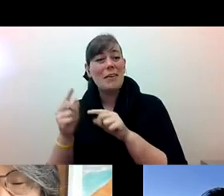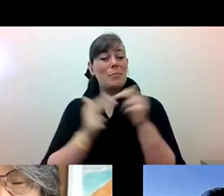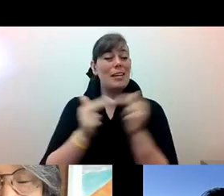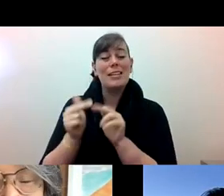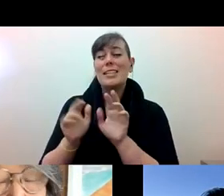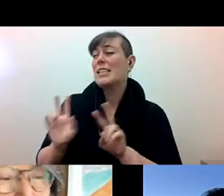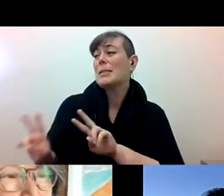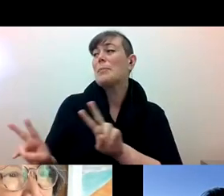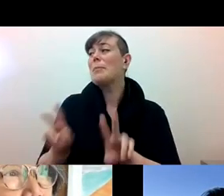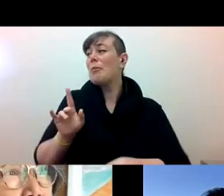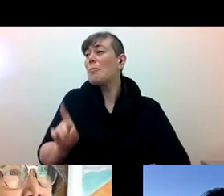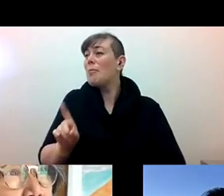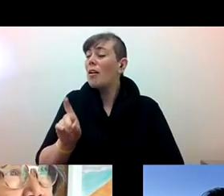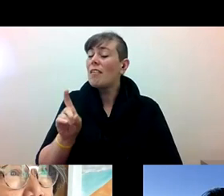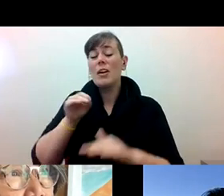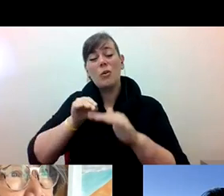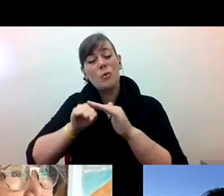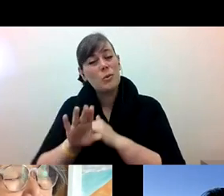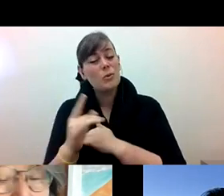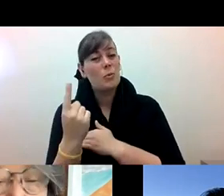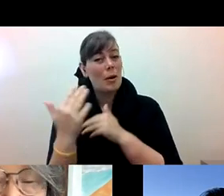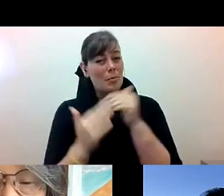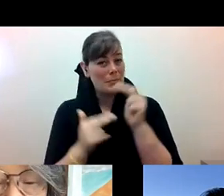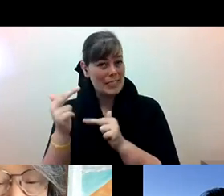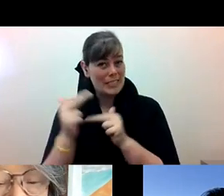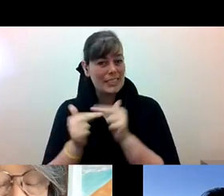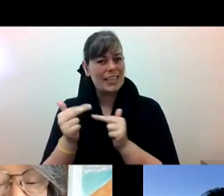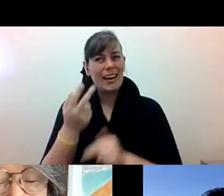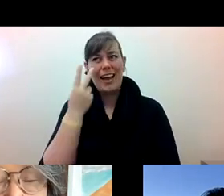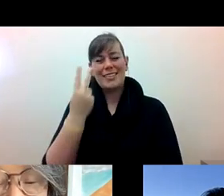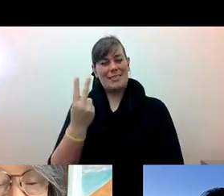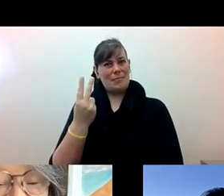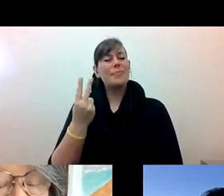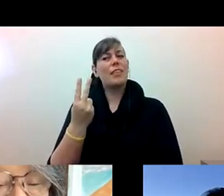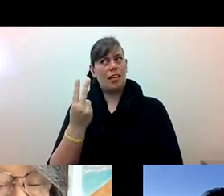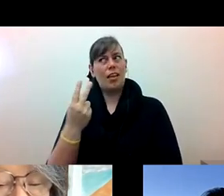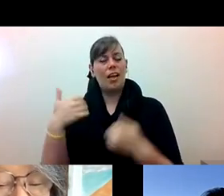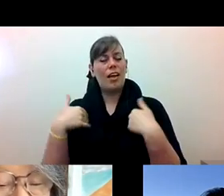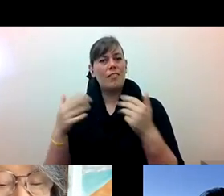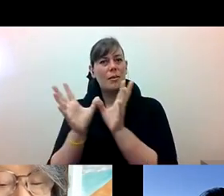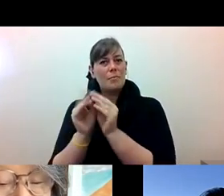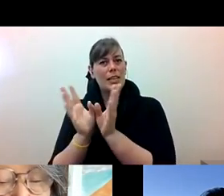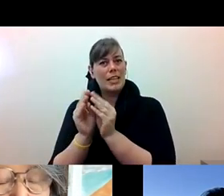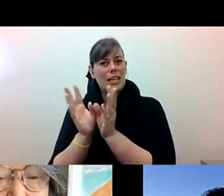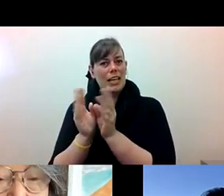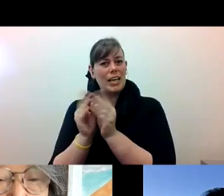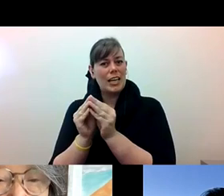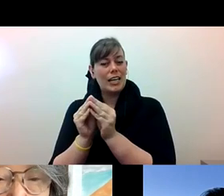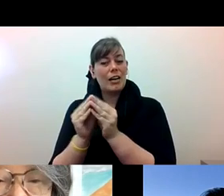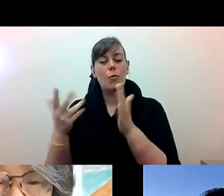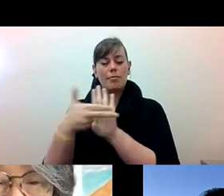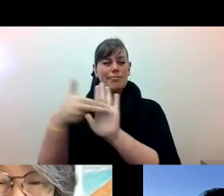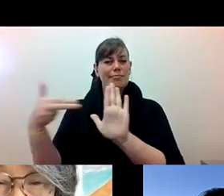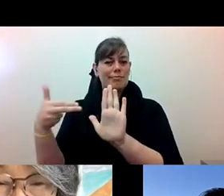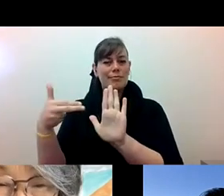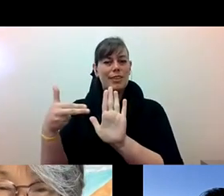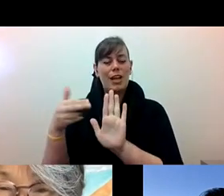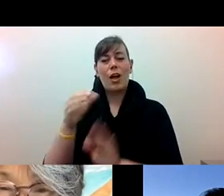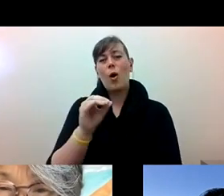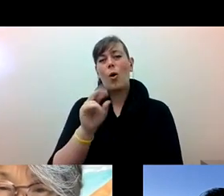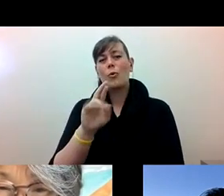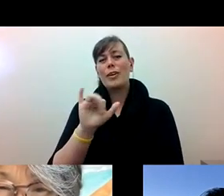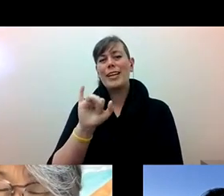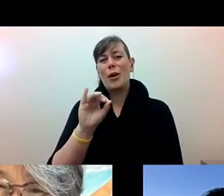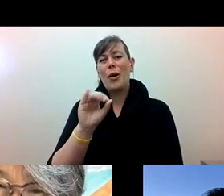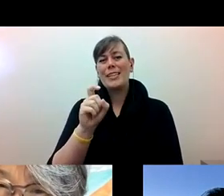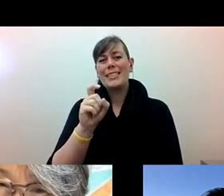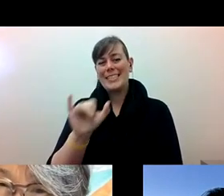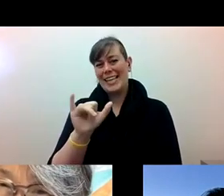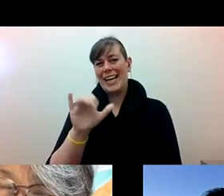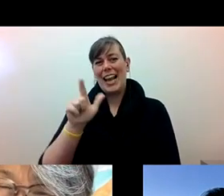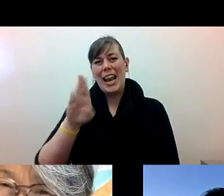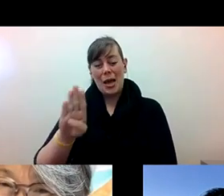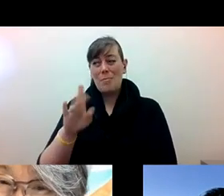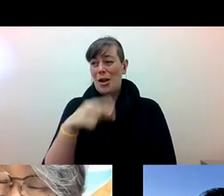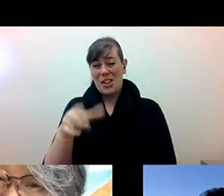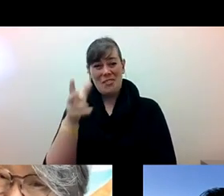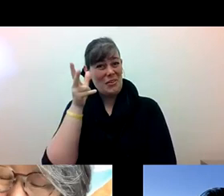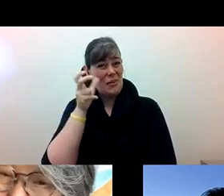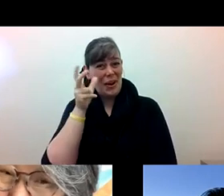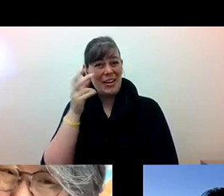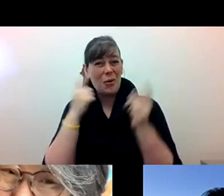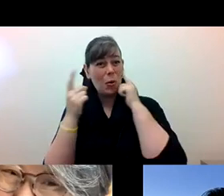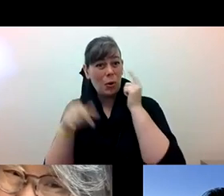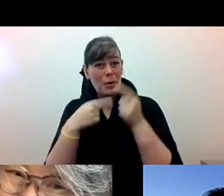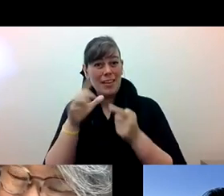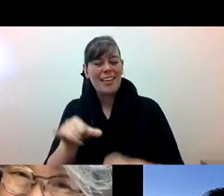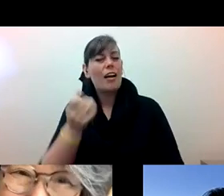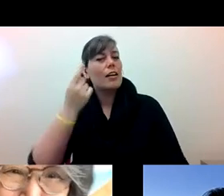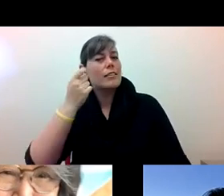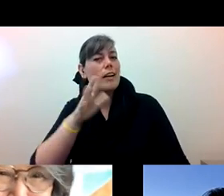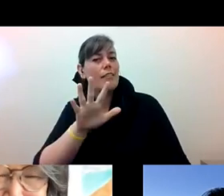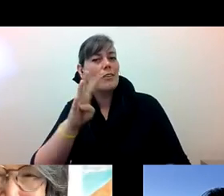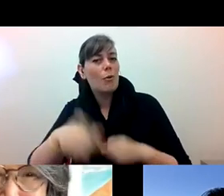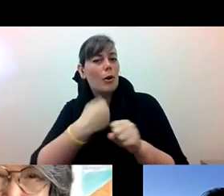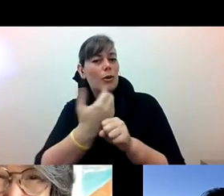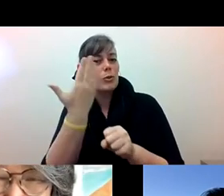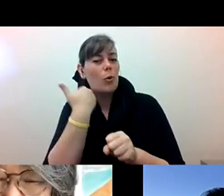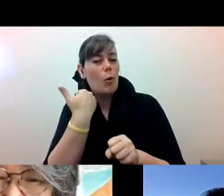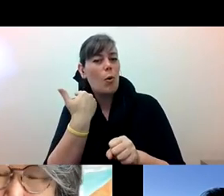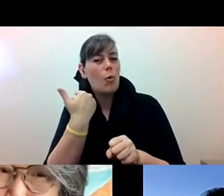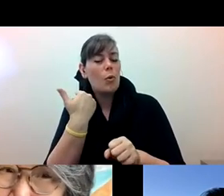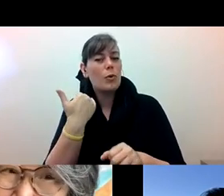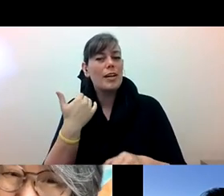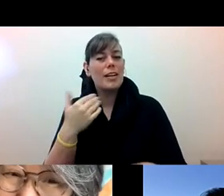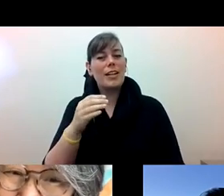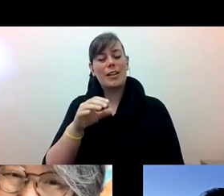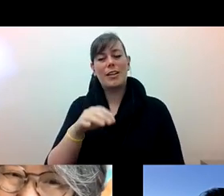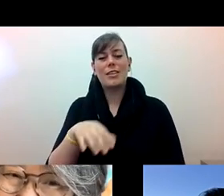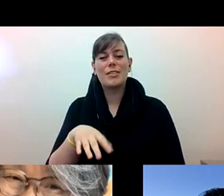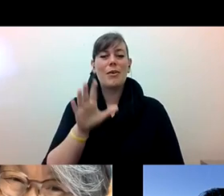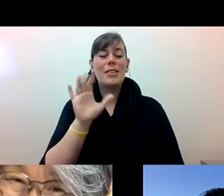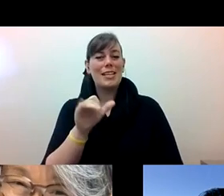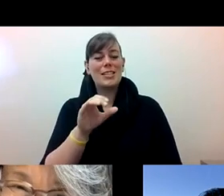pam tau lee: was walking in this one building and saw that there was a meeting of what was called the Ori-Oxi Club. Have you ever heard of something like that? Now, this is 54 years ago it was called... it was the Oriental Occidental Club.